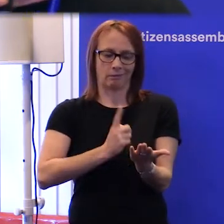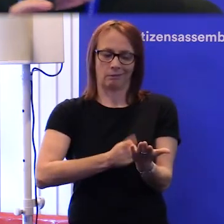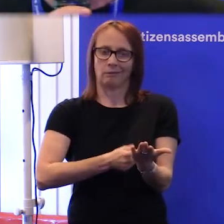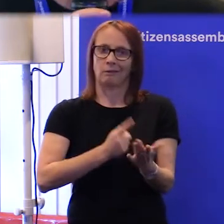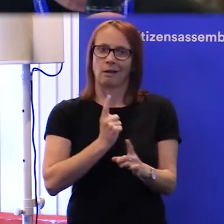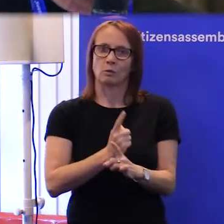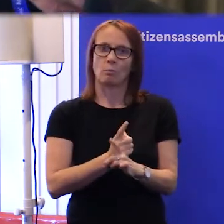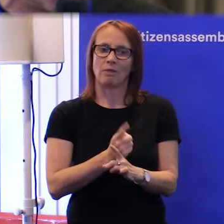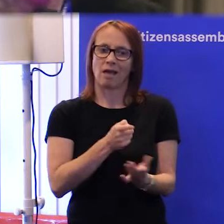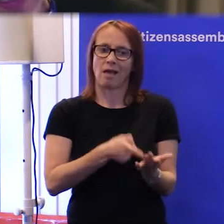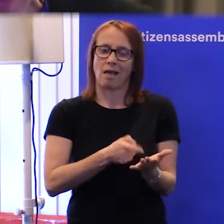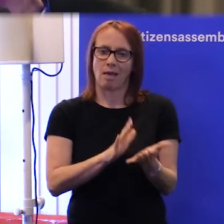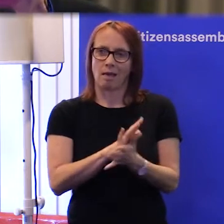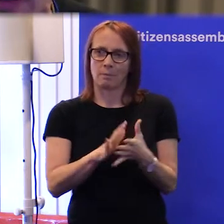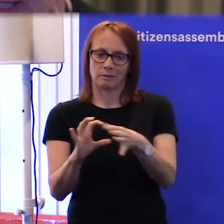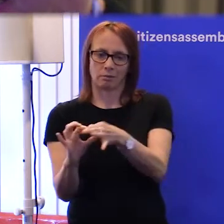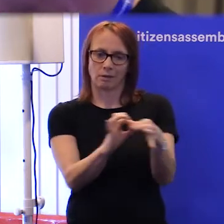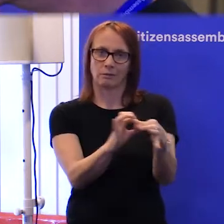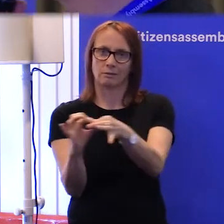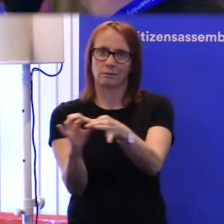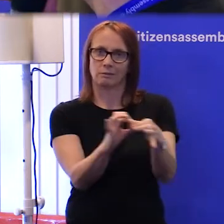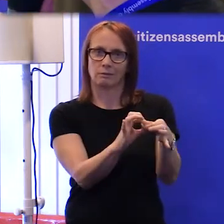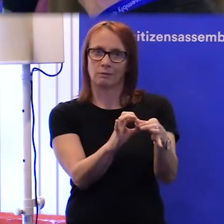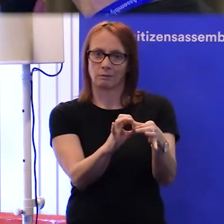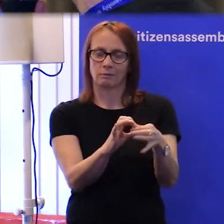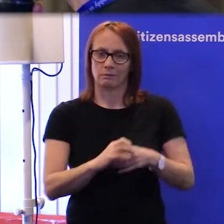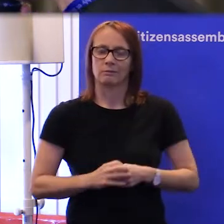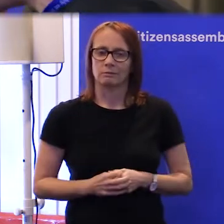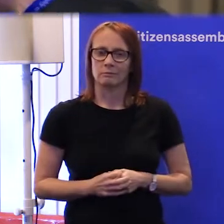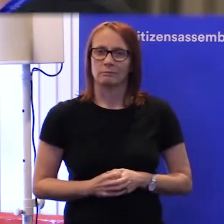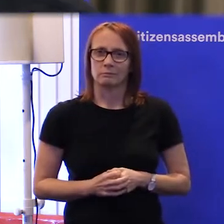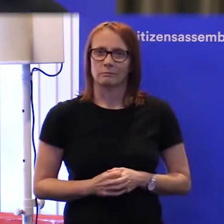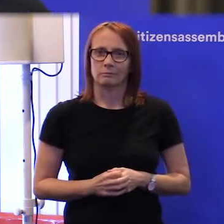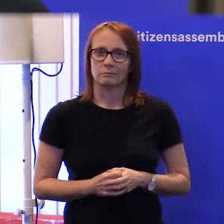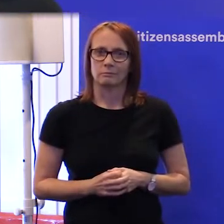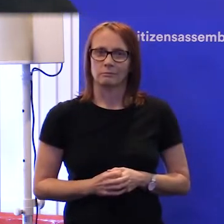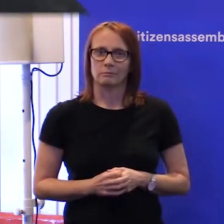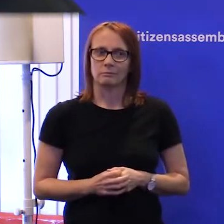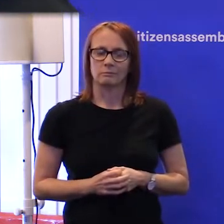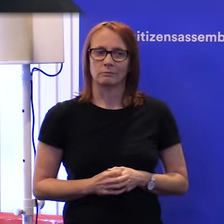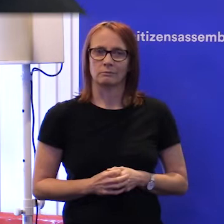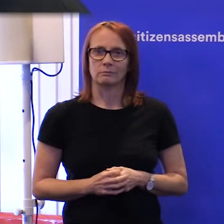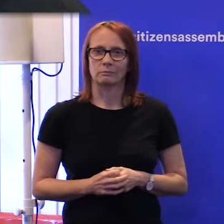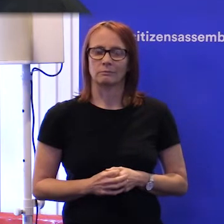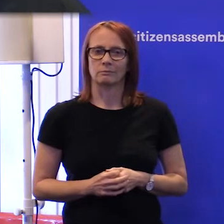relationship between press and TV still exists and whatever whatever the the